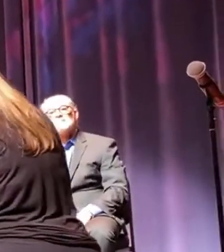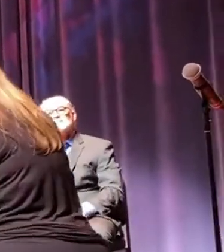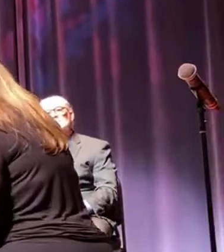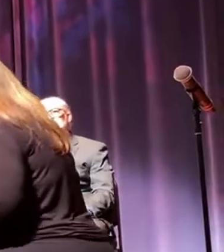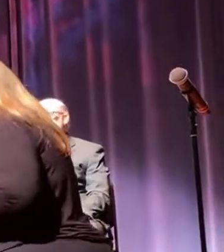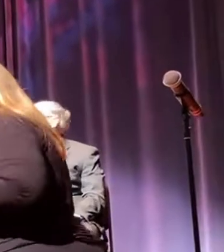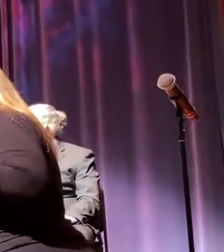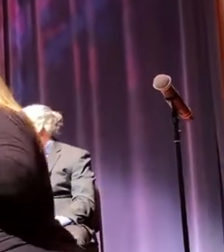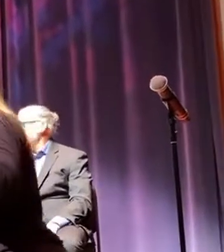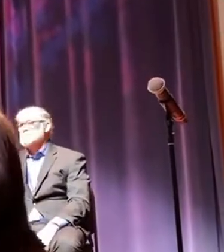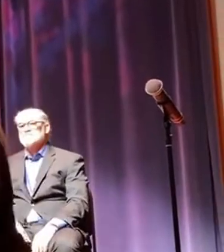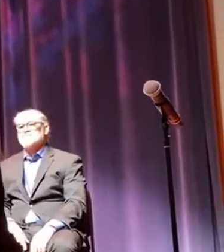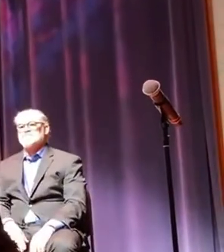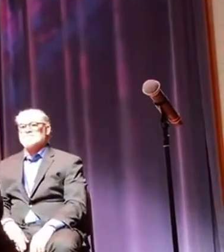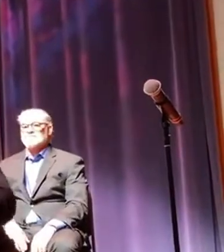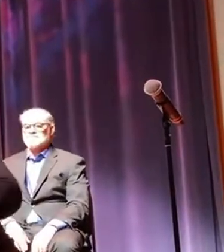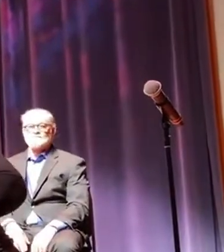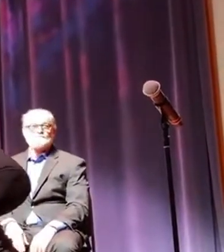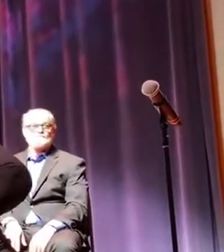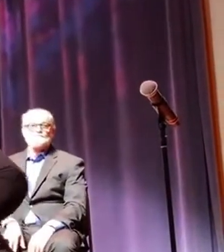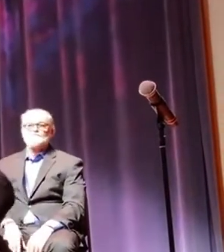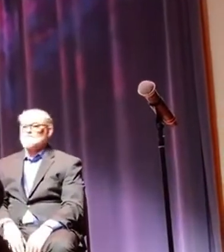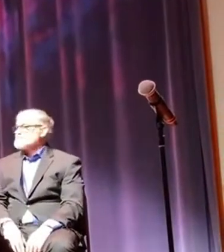(audience clapping)